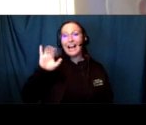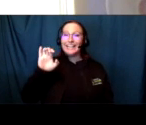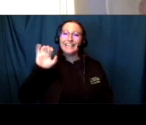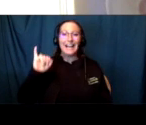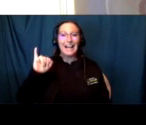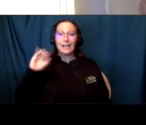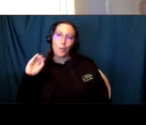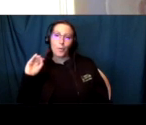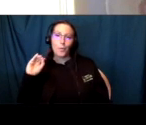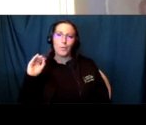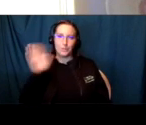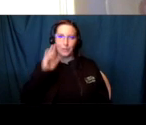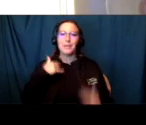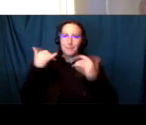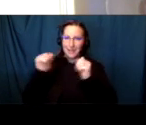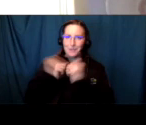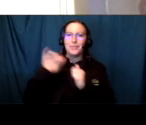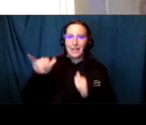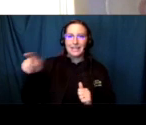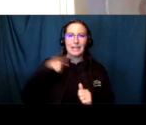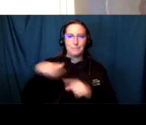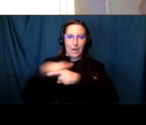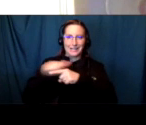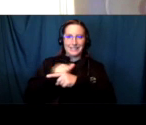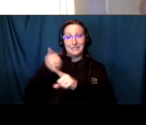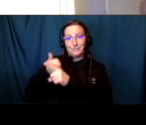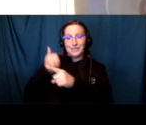um he's going to be able to practice making those vowel contrasts